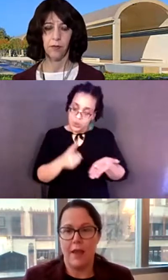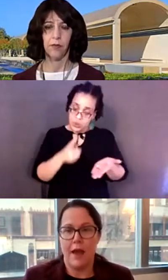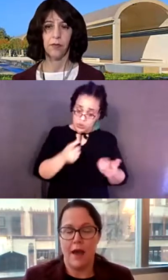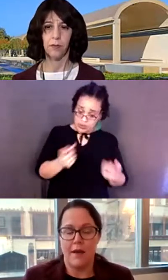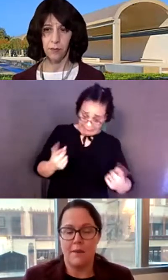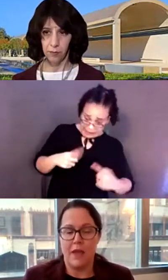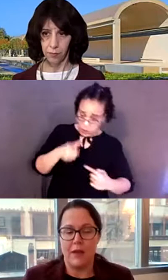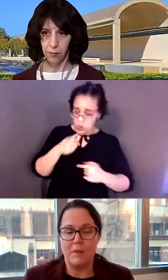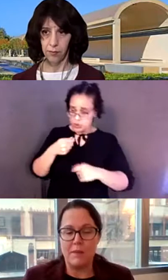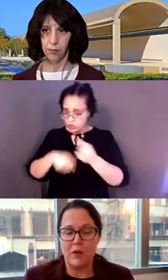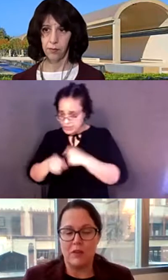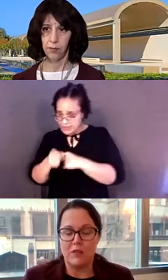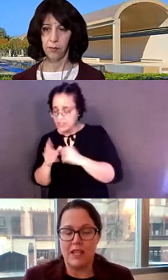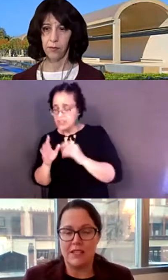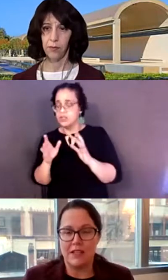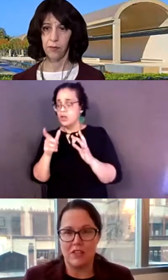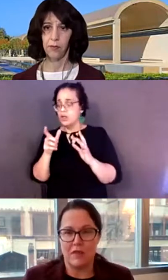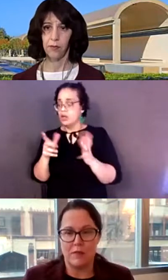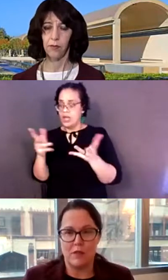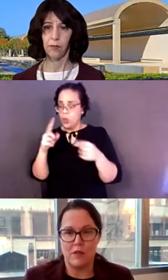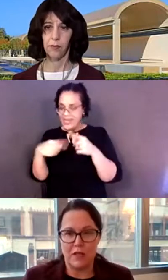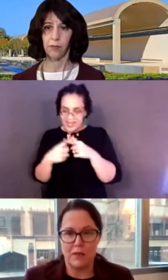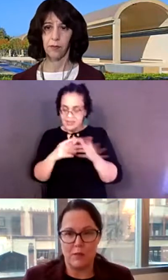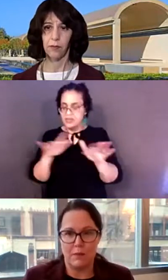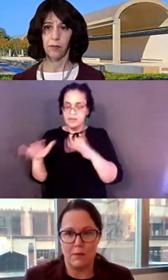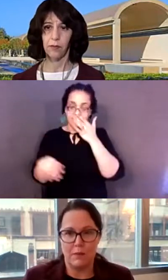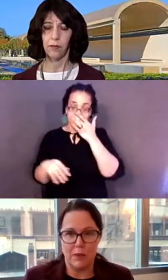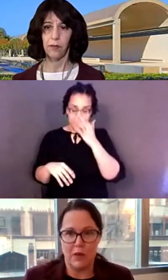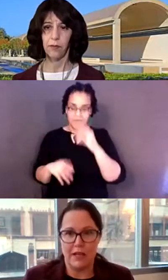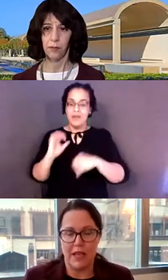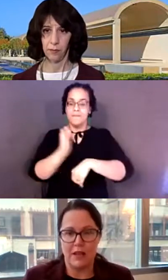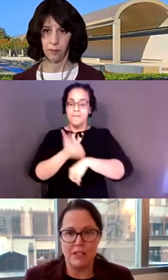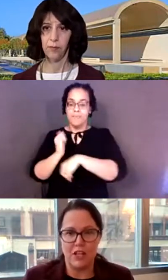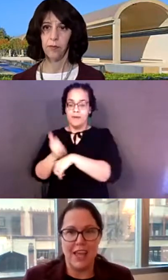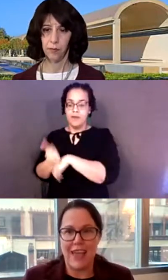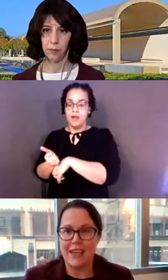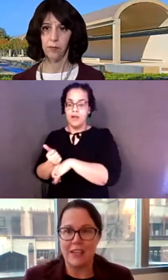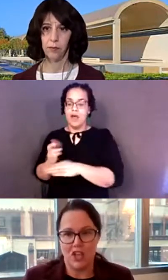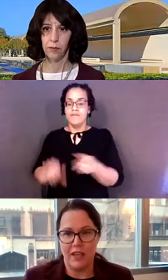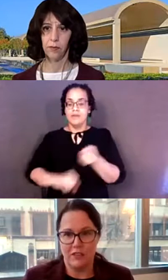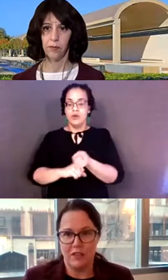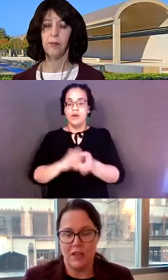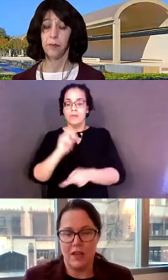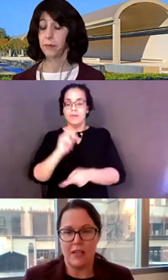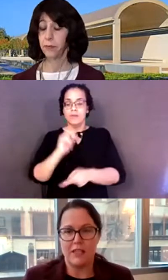um and remember those designation of those three support people as Anna